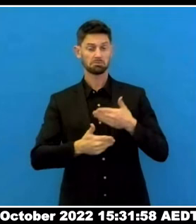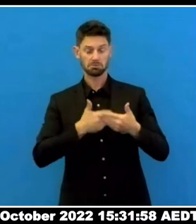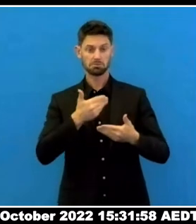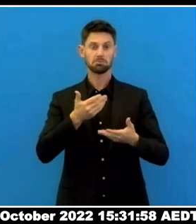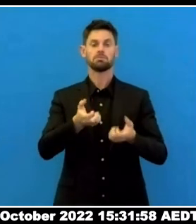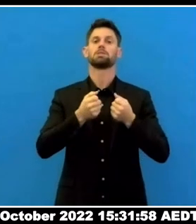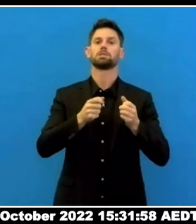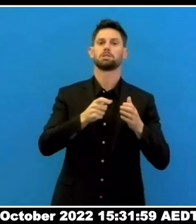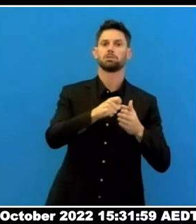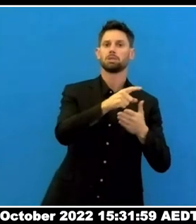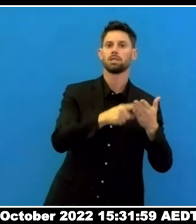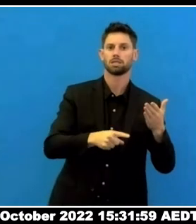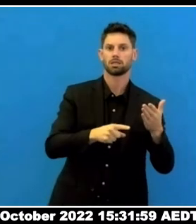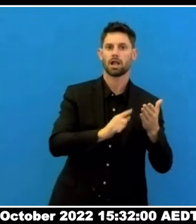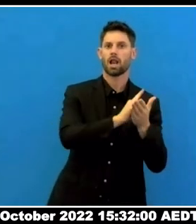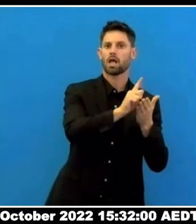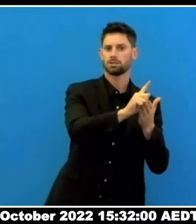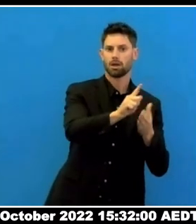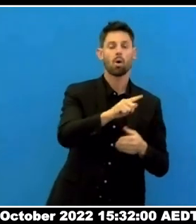but sometimes children are born with disability.